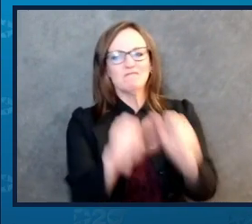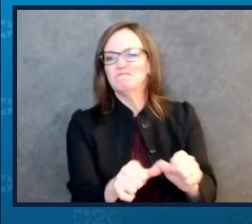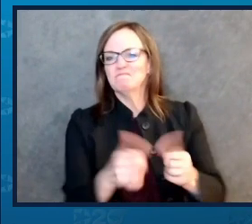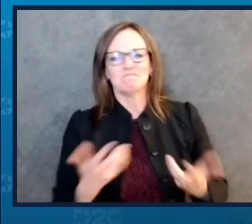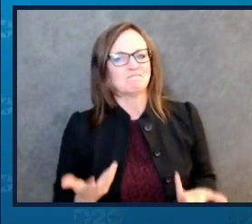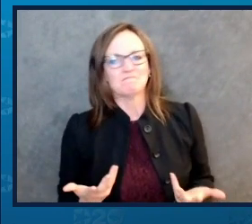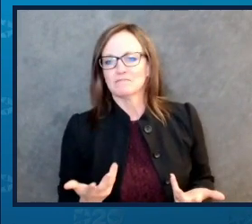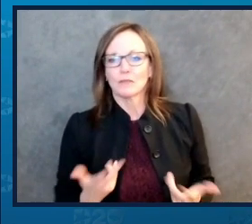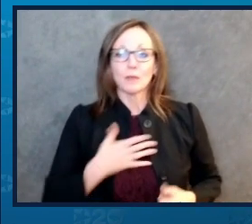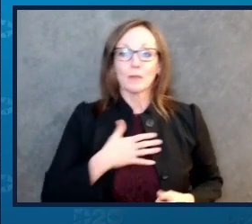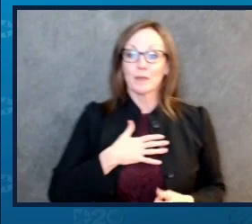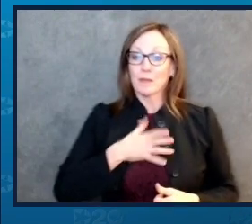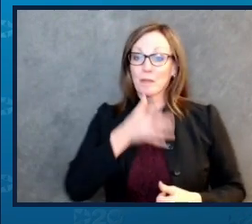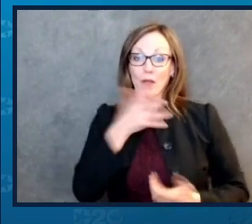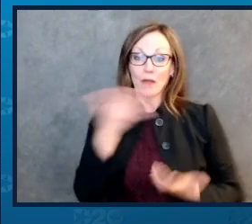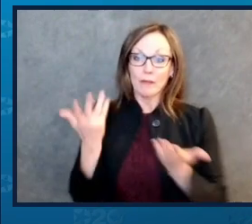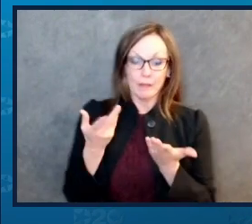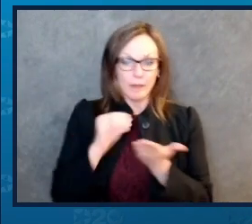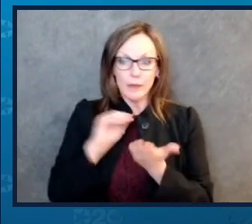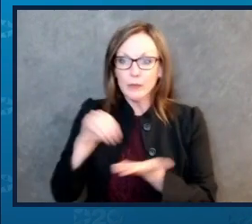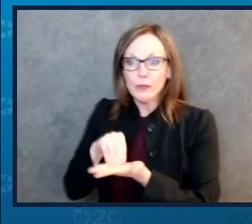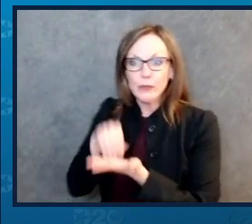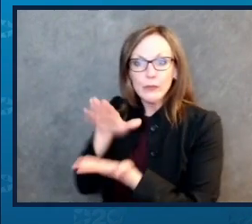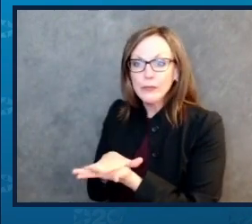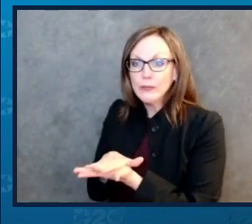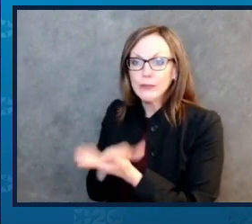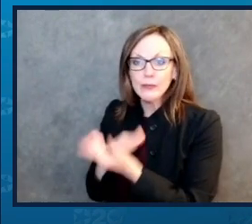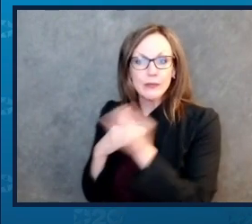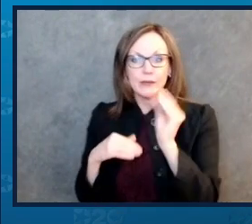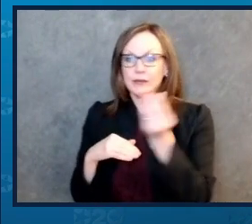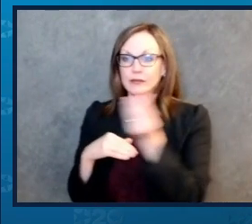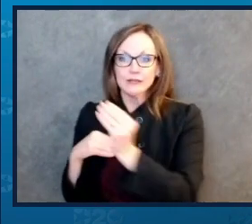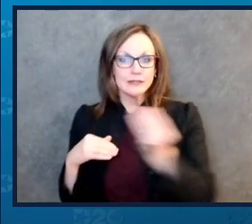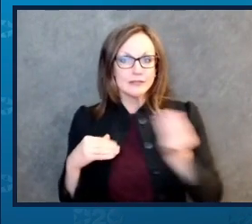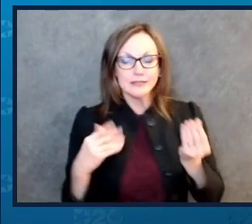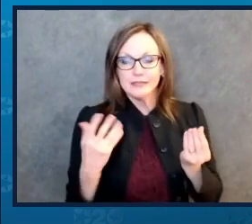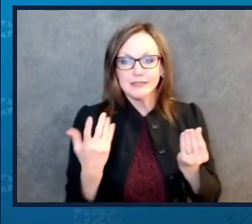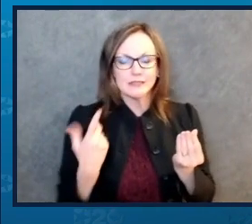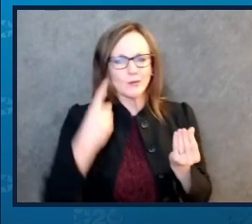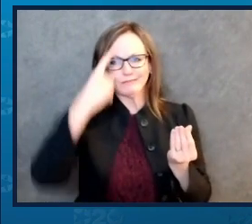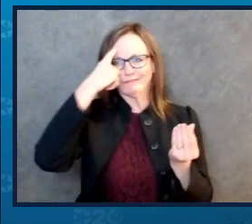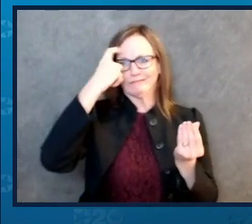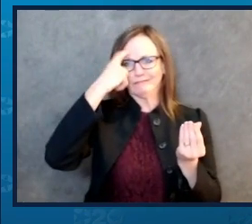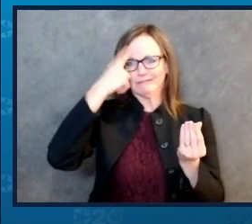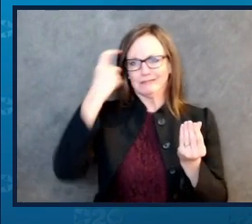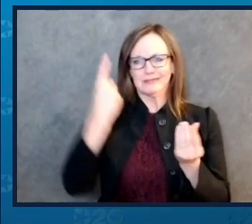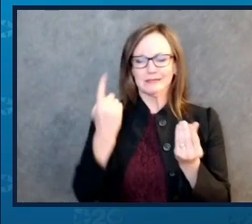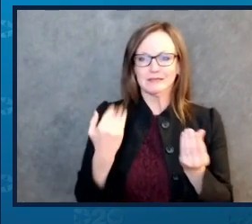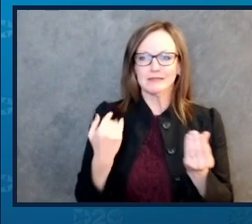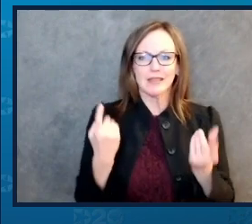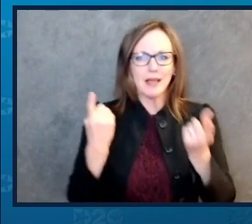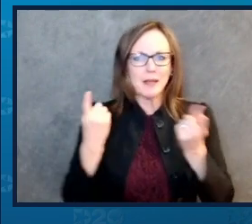VIE A TUMOR. [SPEAKING IN NATIVE TONGUE]